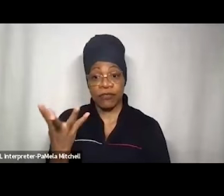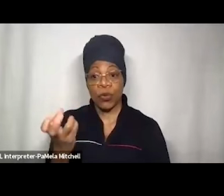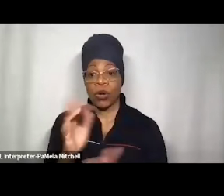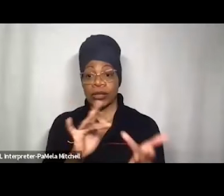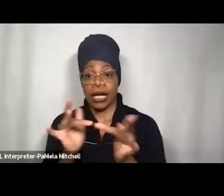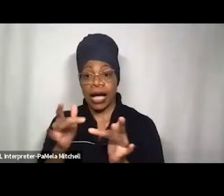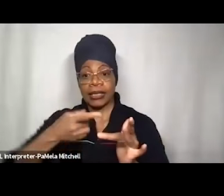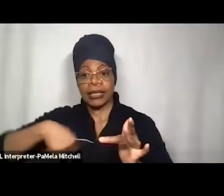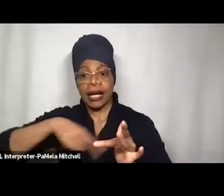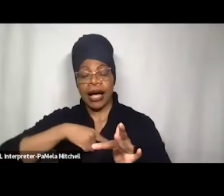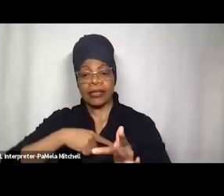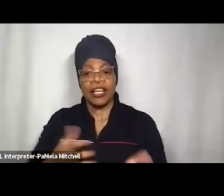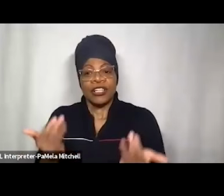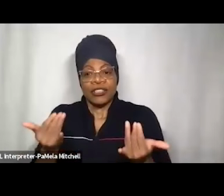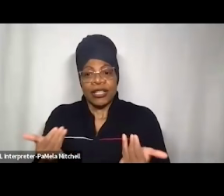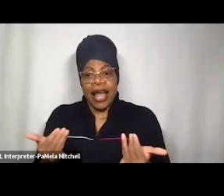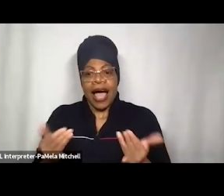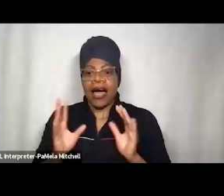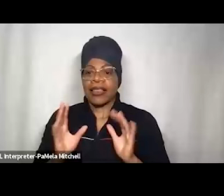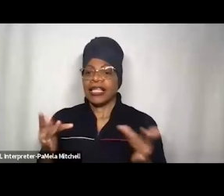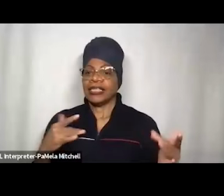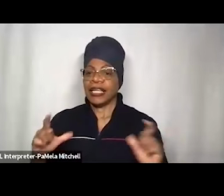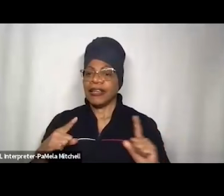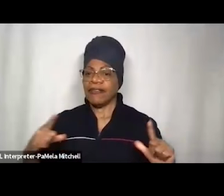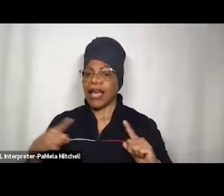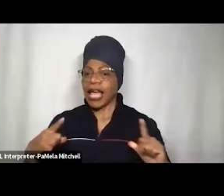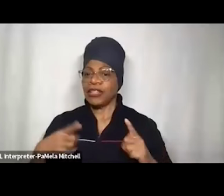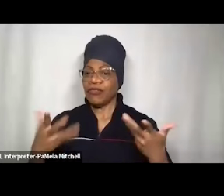So that brings us to the end of this event. Thank you so much to all of you who joined.